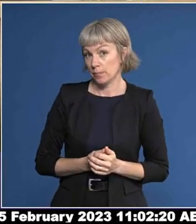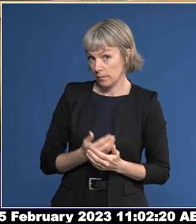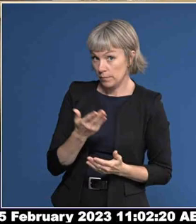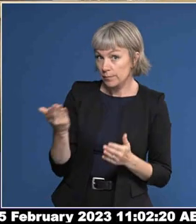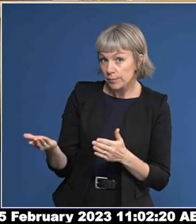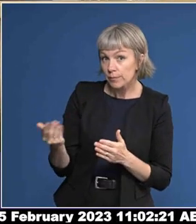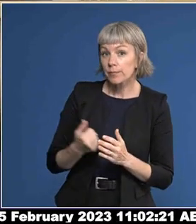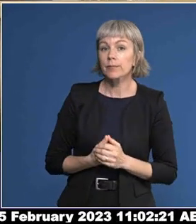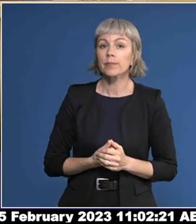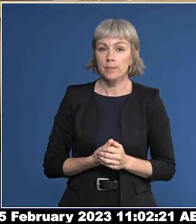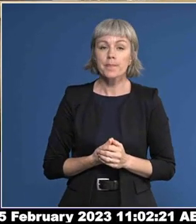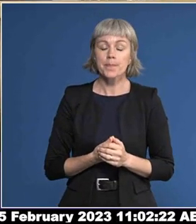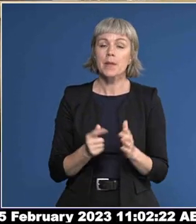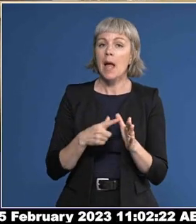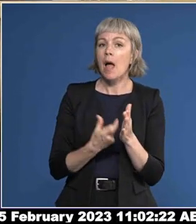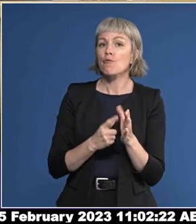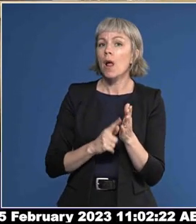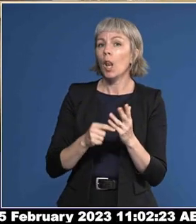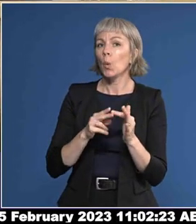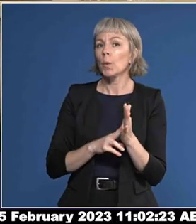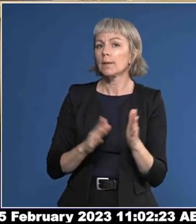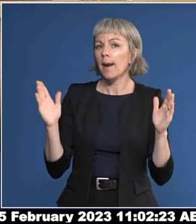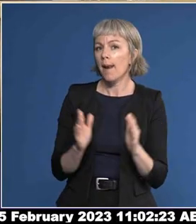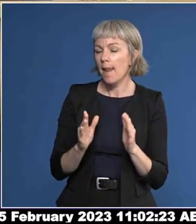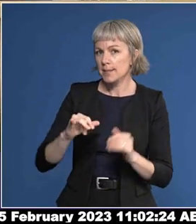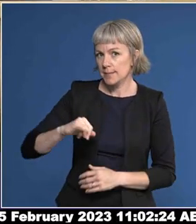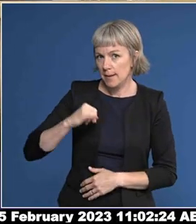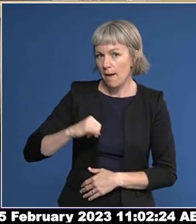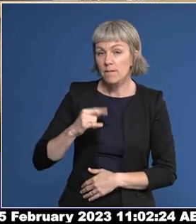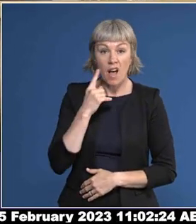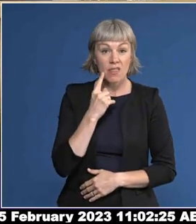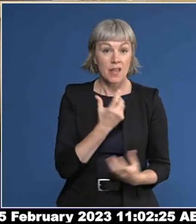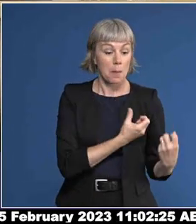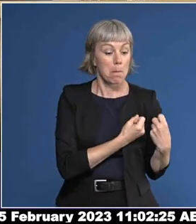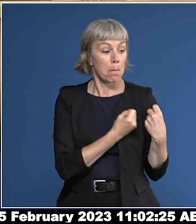Look, I think a portable scheme would be really good for that foundational training